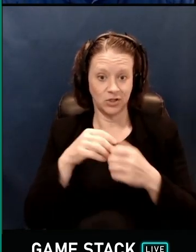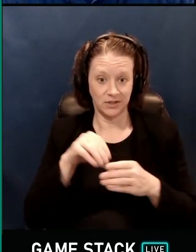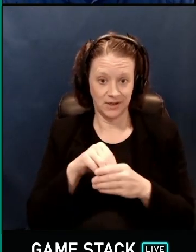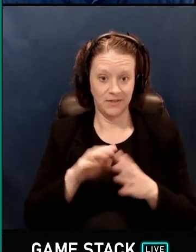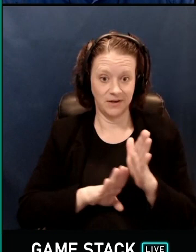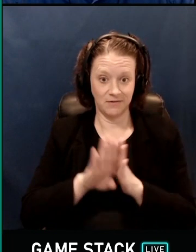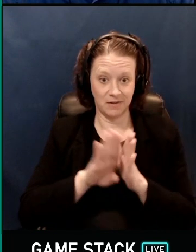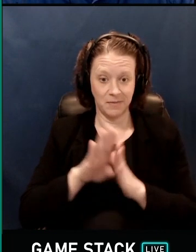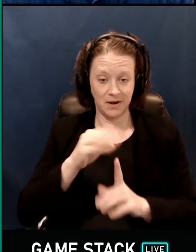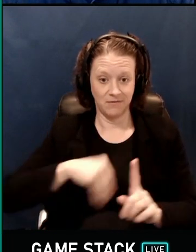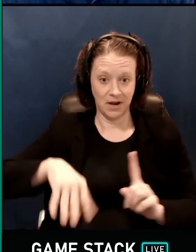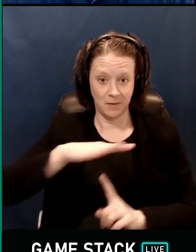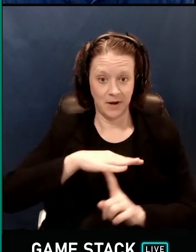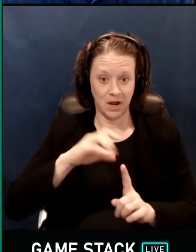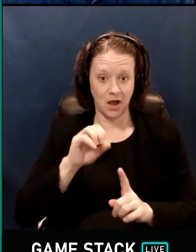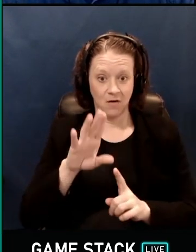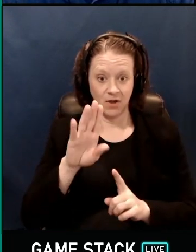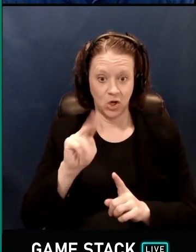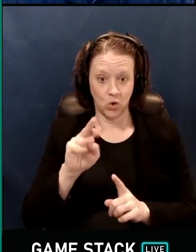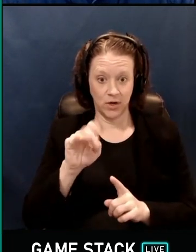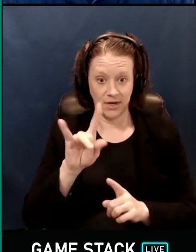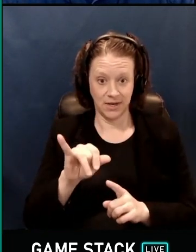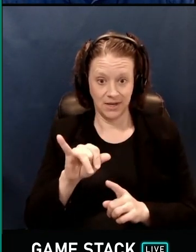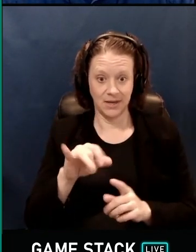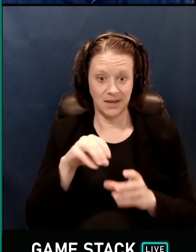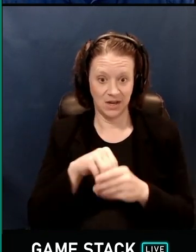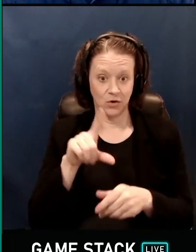of Unity in the 2020s.